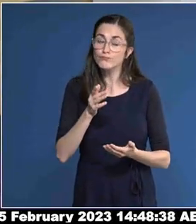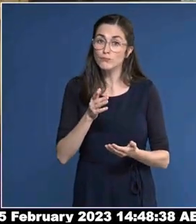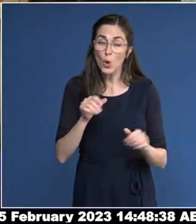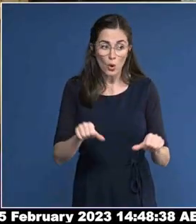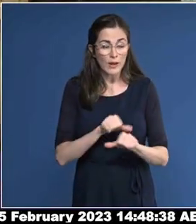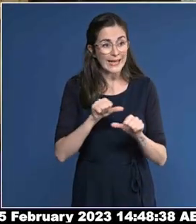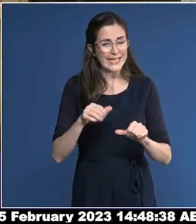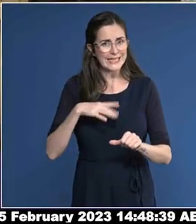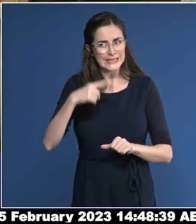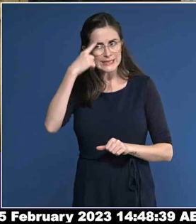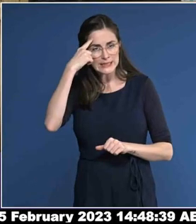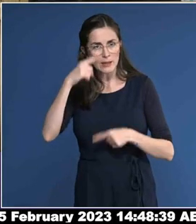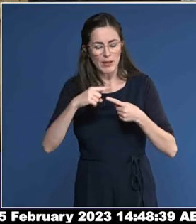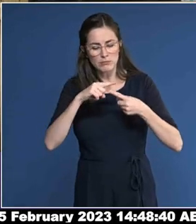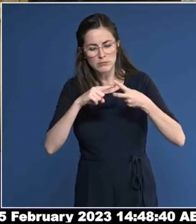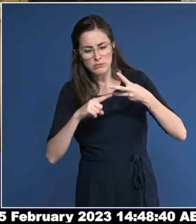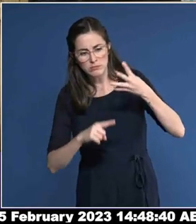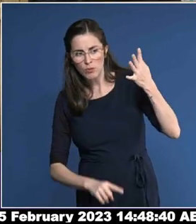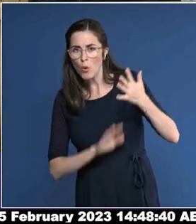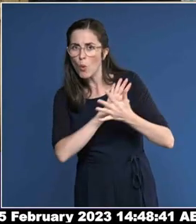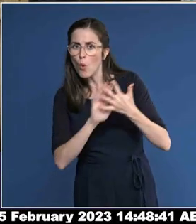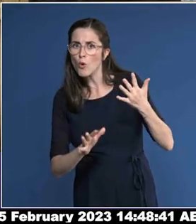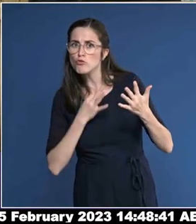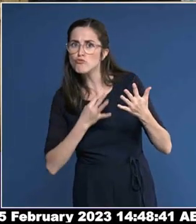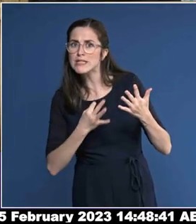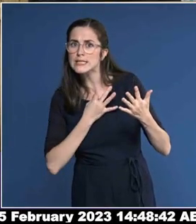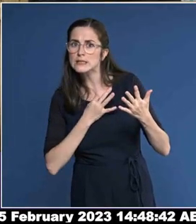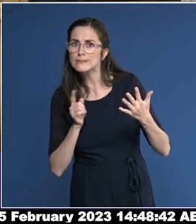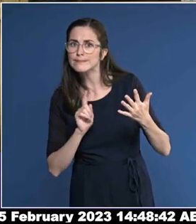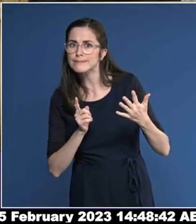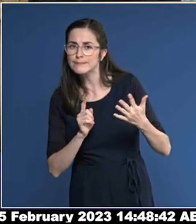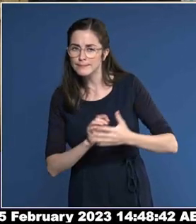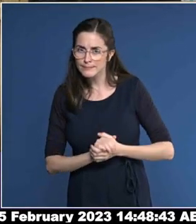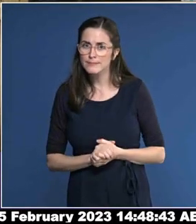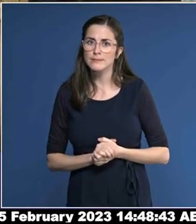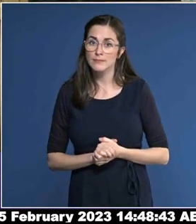risks to the environment, as in externally, so that that person could actually smoke